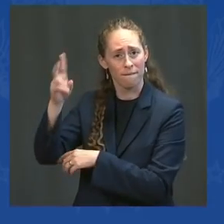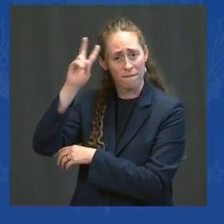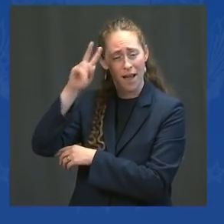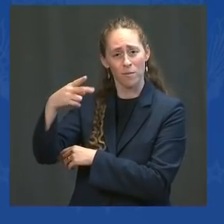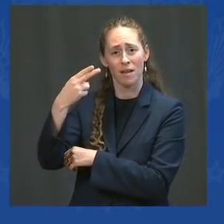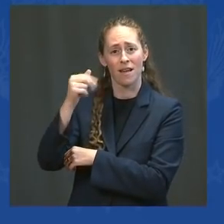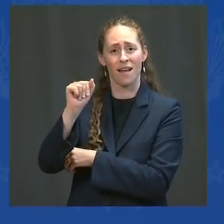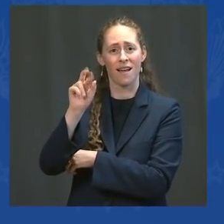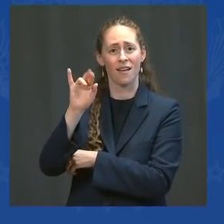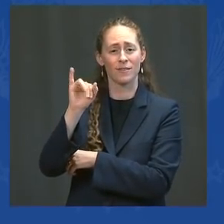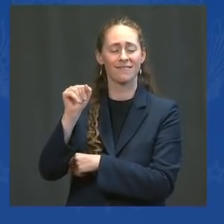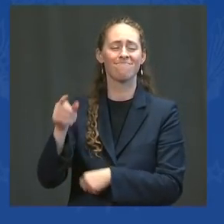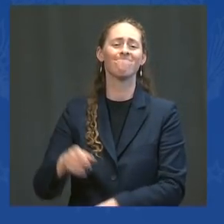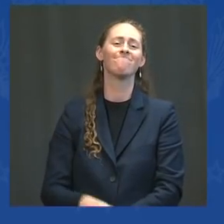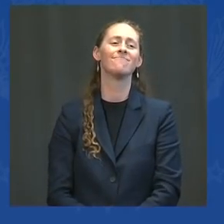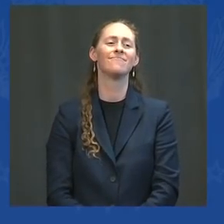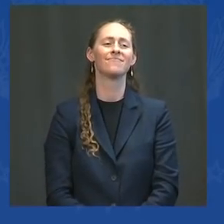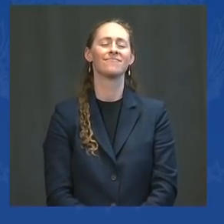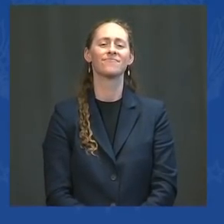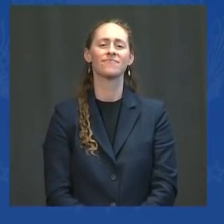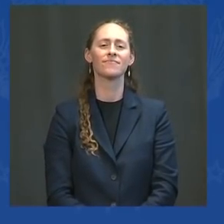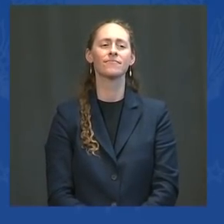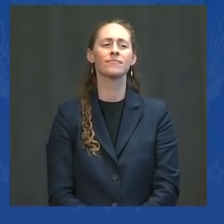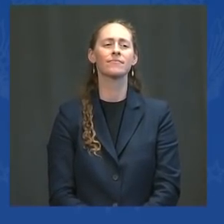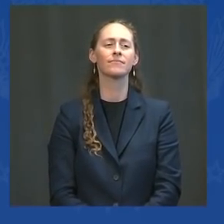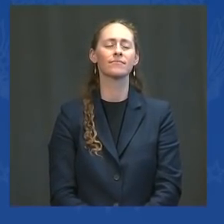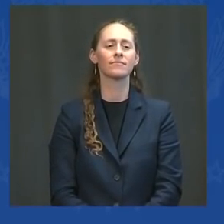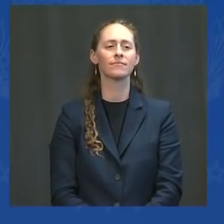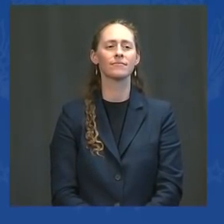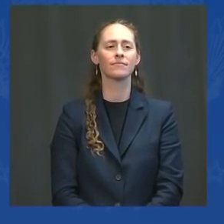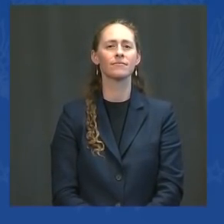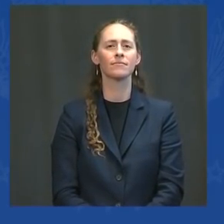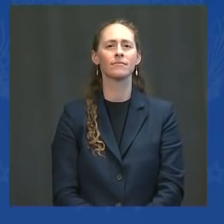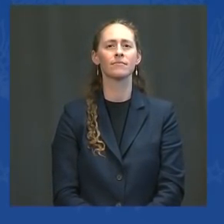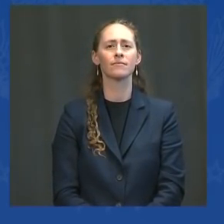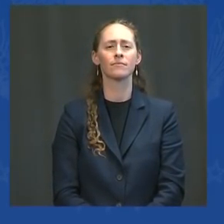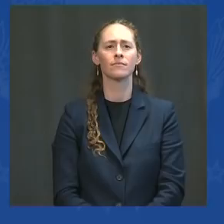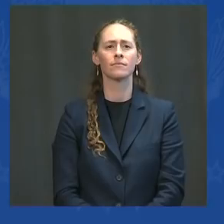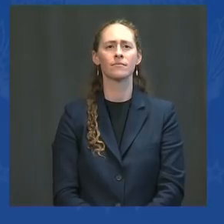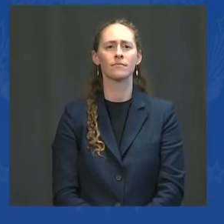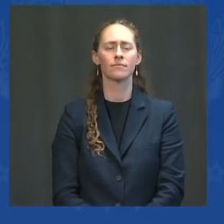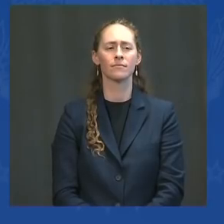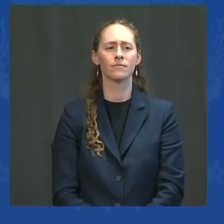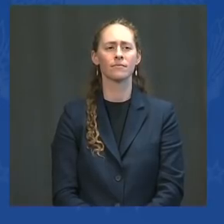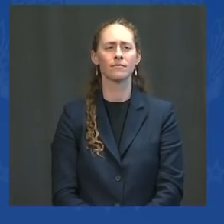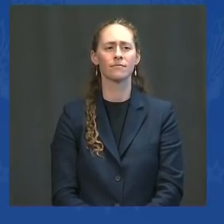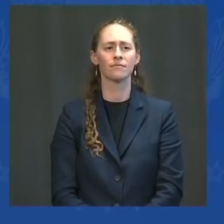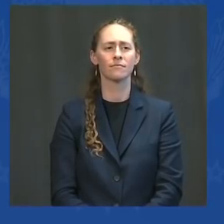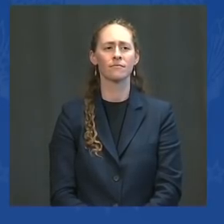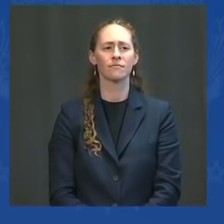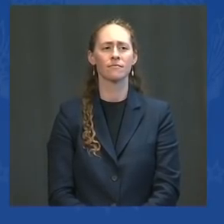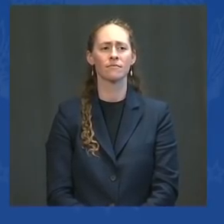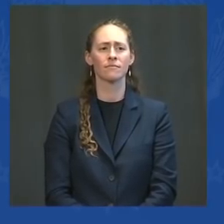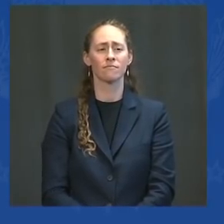Folks, not even during the Civil War did insurrectionists